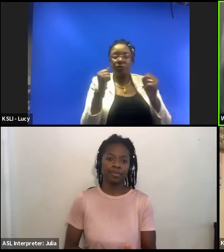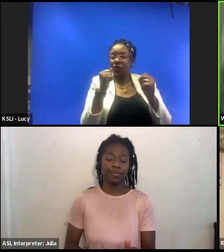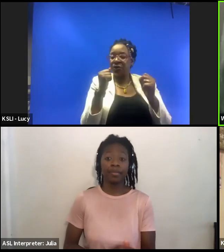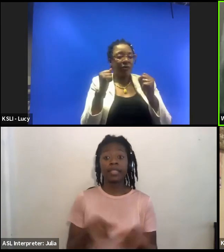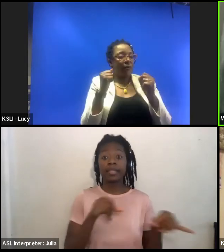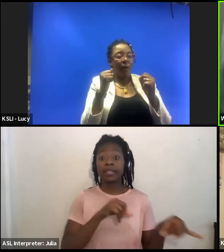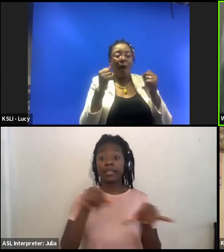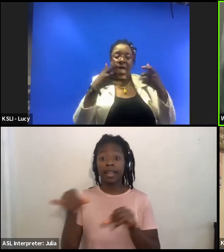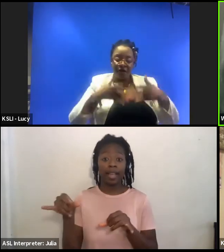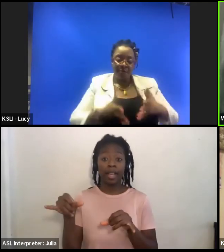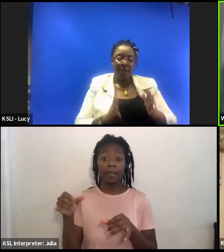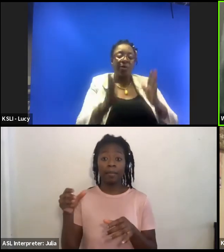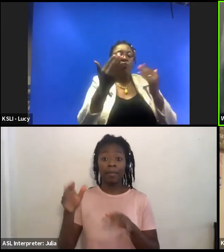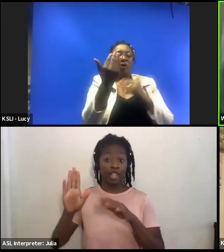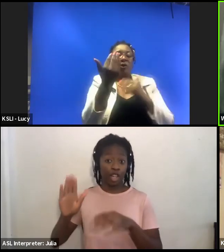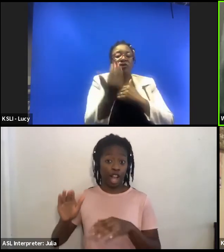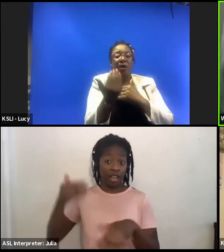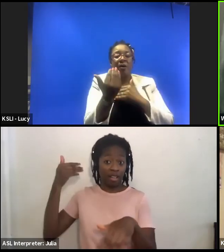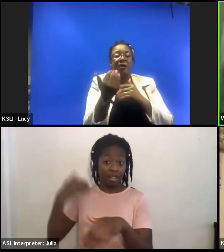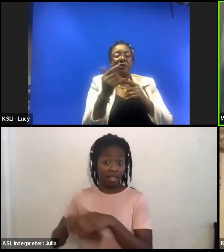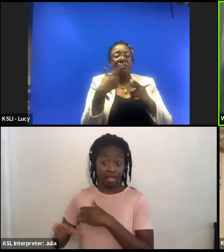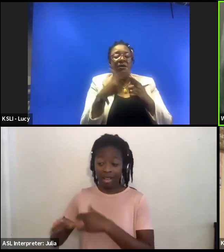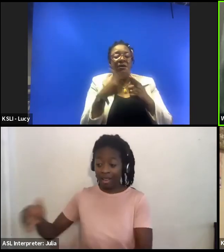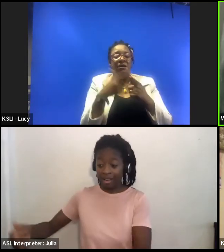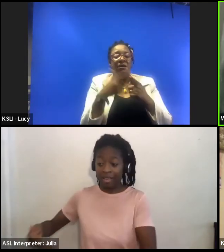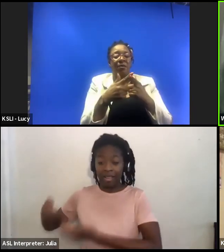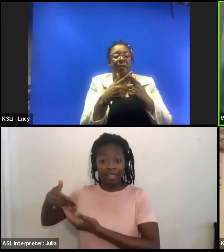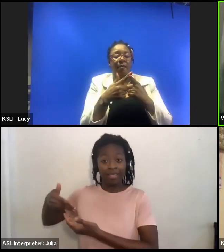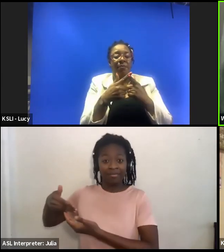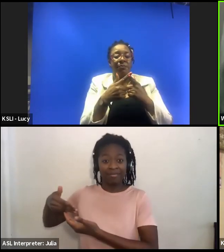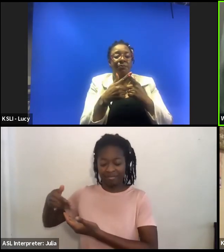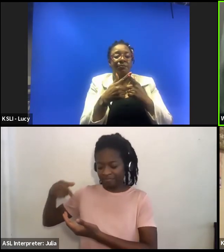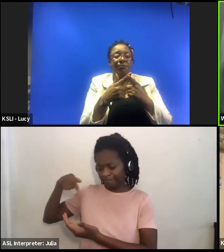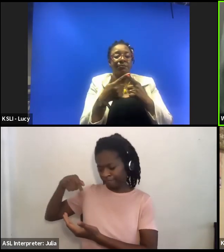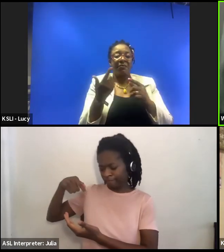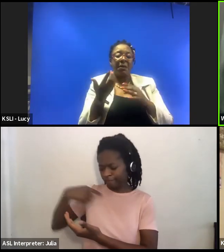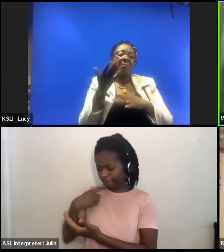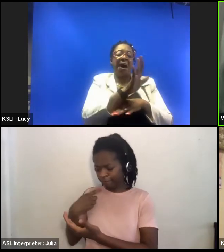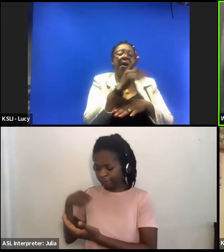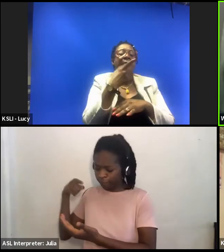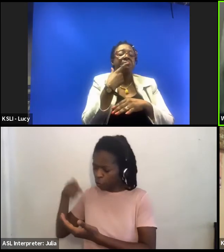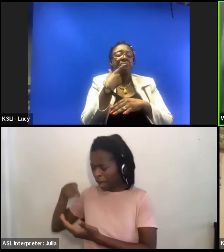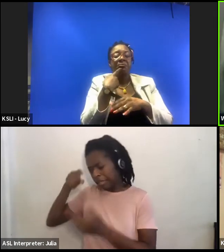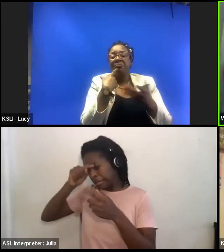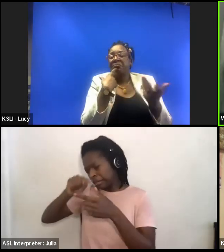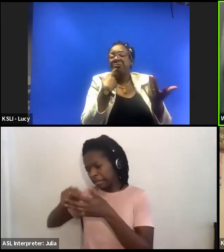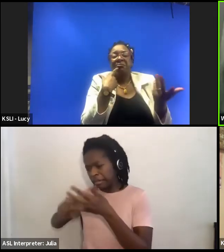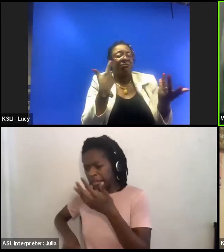and then return them to their maker and tell them, "Okay, she's broken.